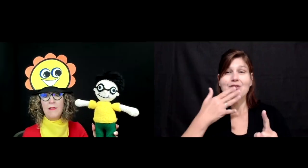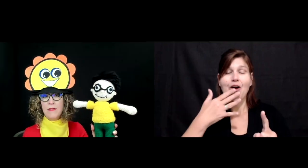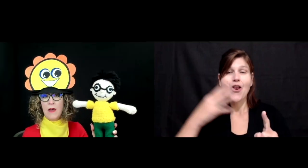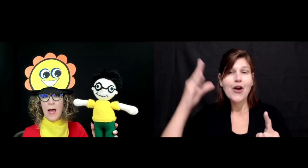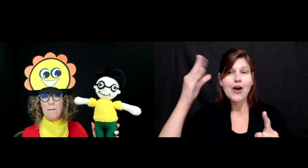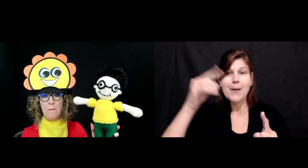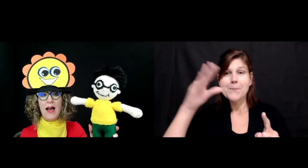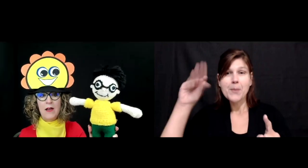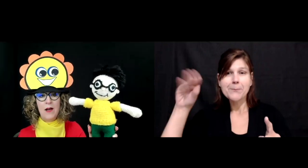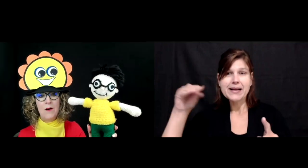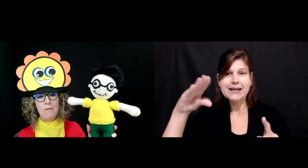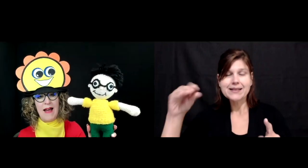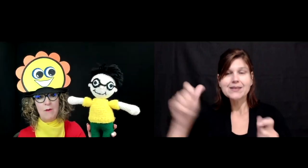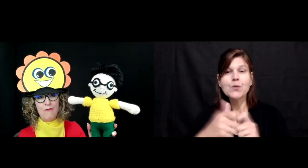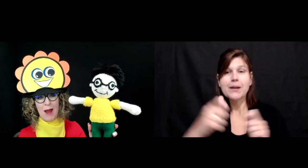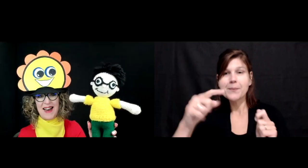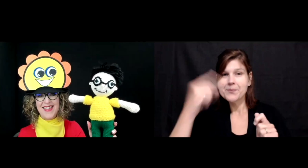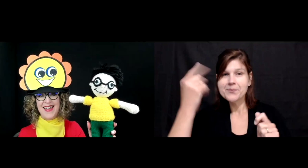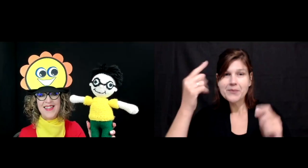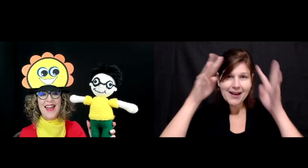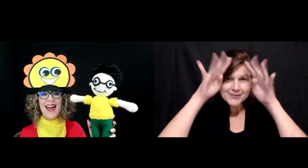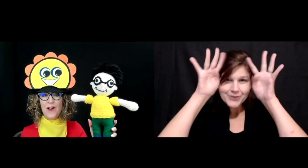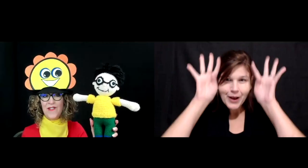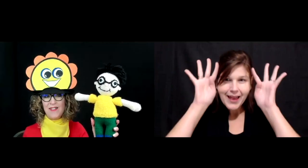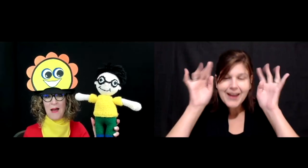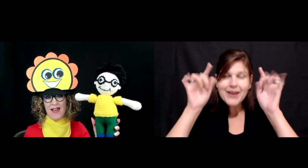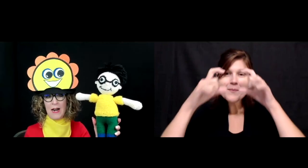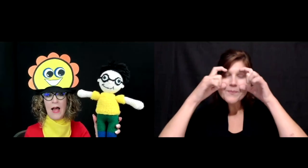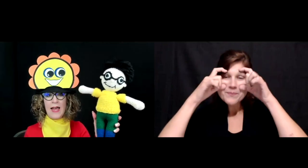and black round-framed glasses, a lovely smile,